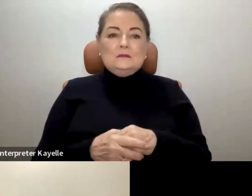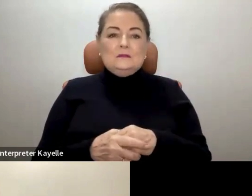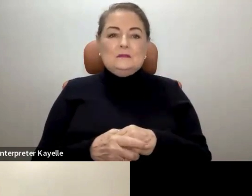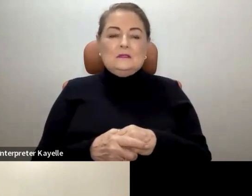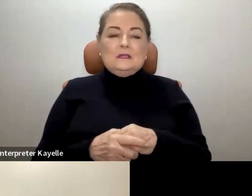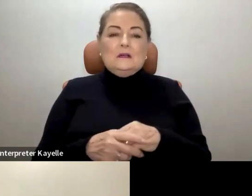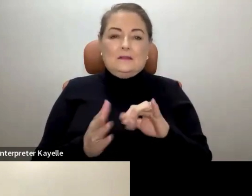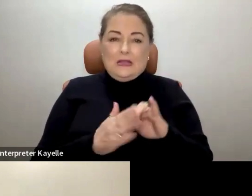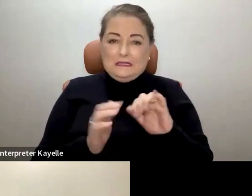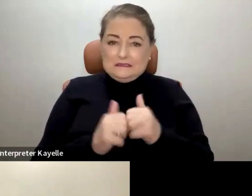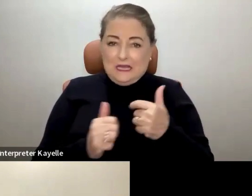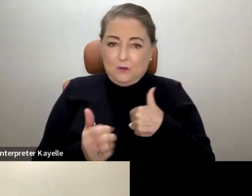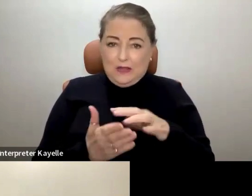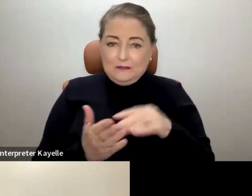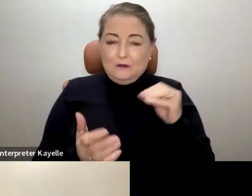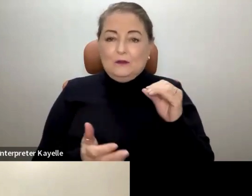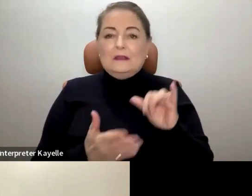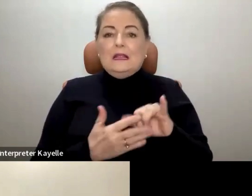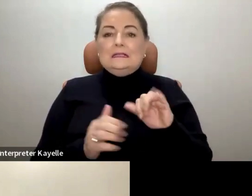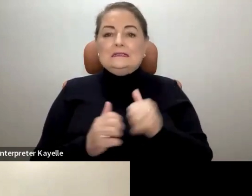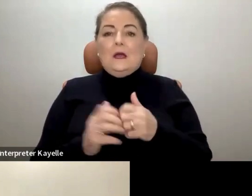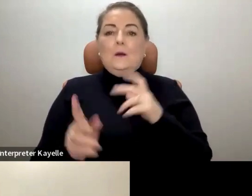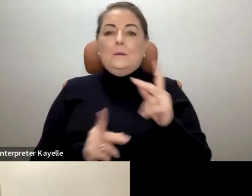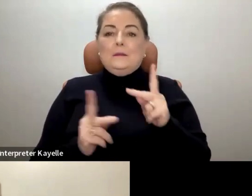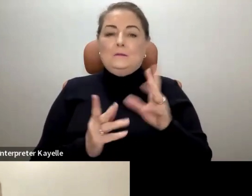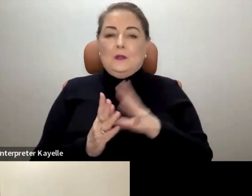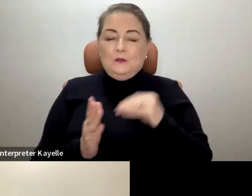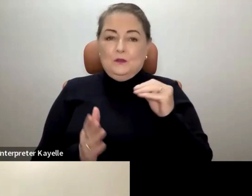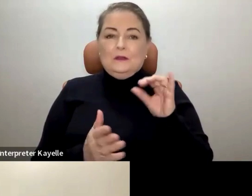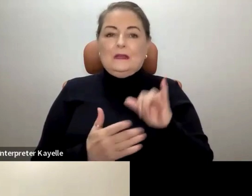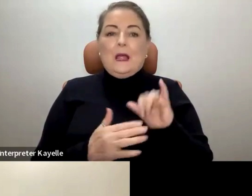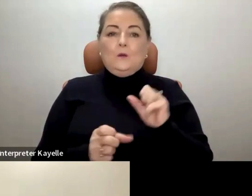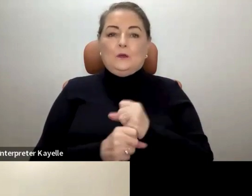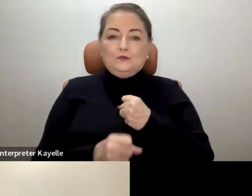I learned film is I think, how people learn how we create our